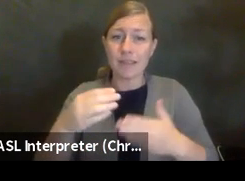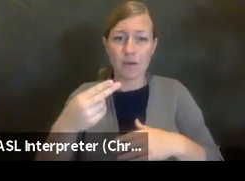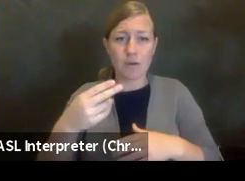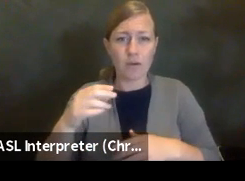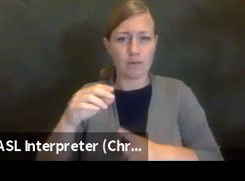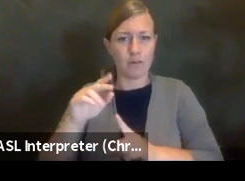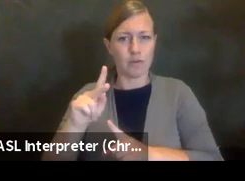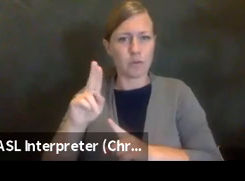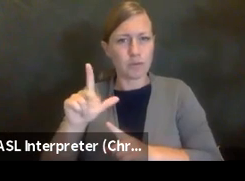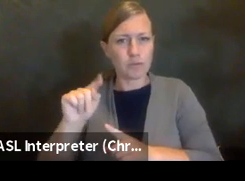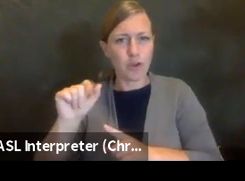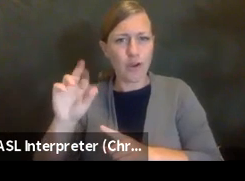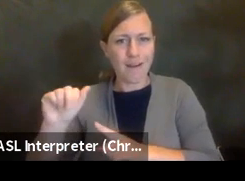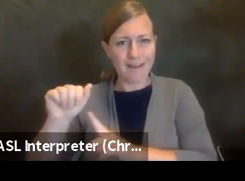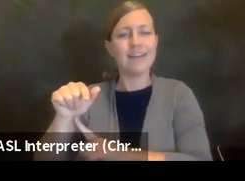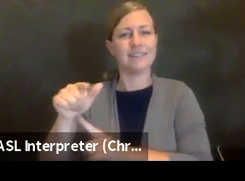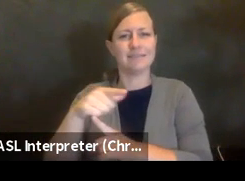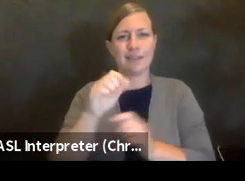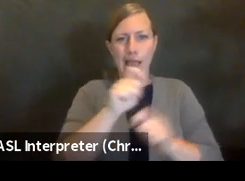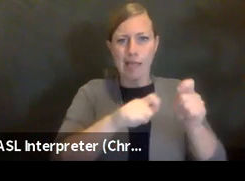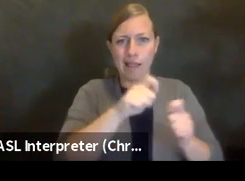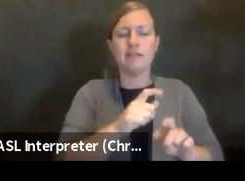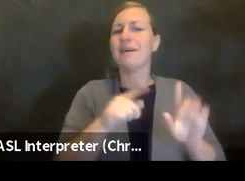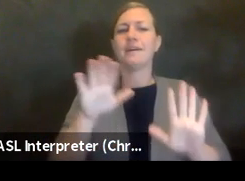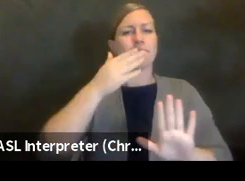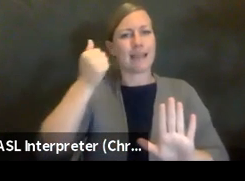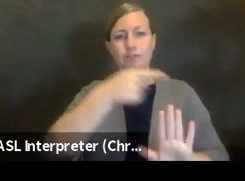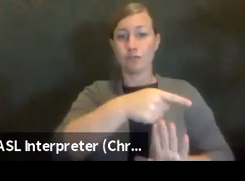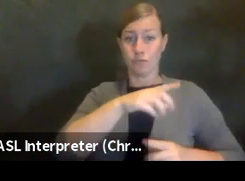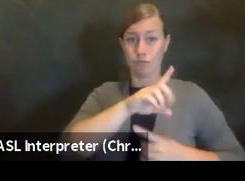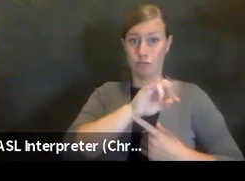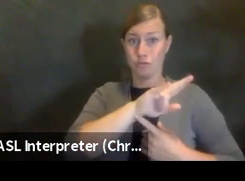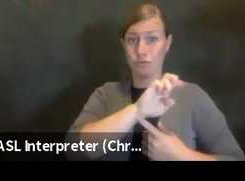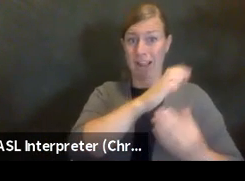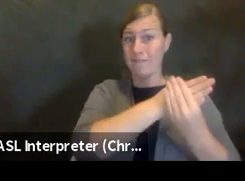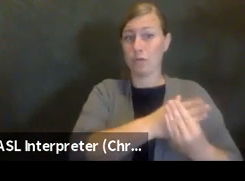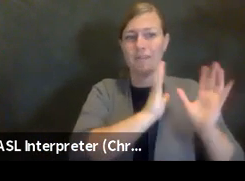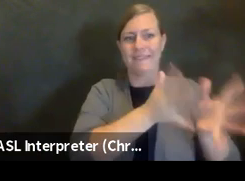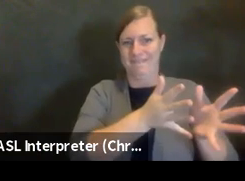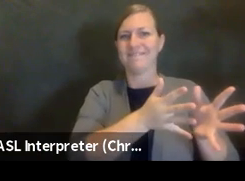Katherine Livick - ESD 112: use caution and try not to move stuff around in that folder because you could cause problems. Doesn't mean you can't look at it